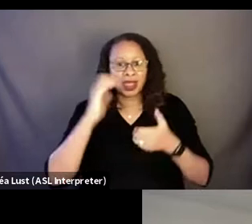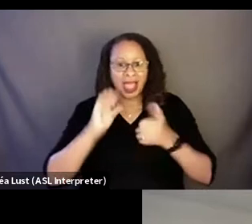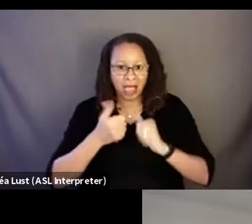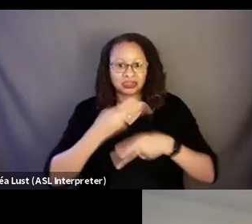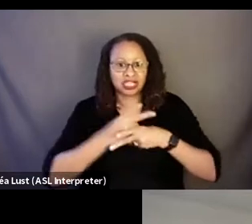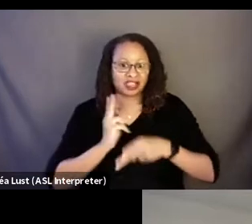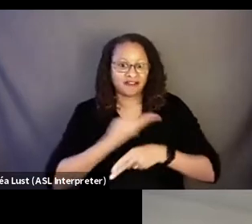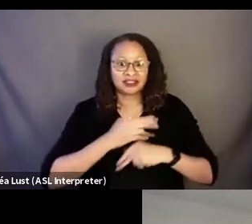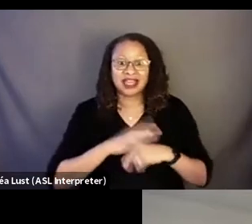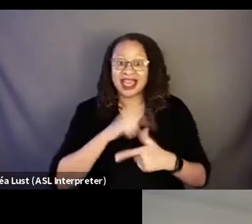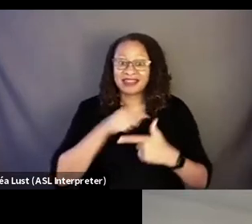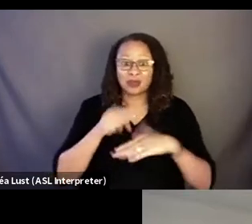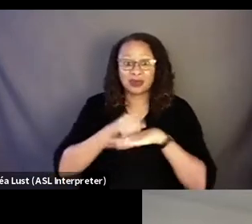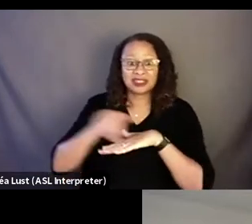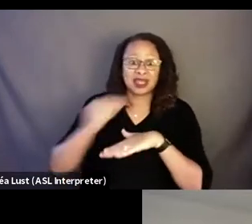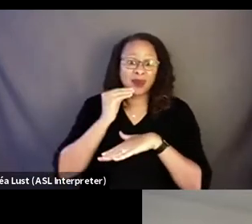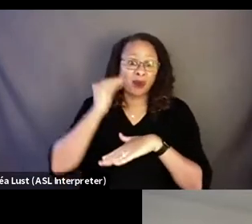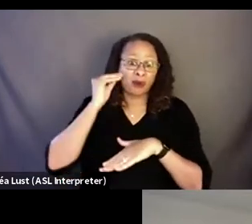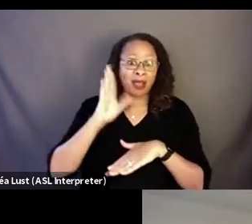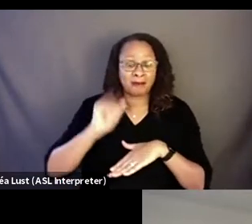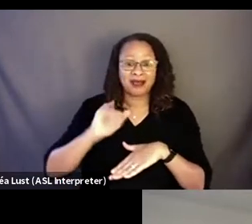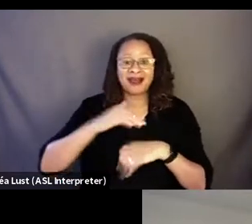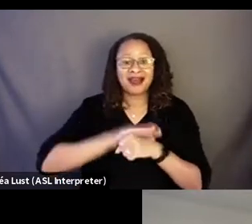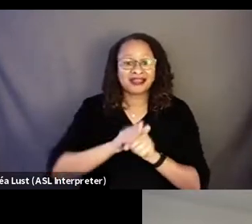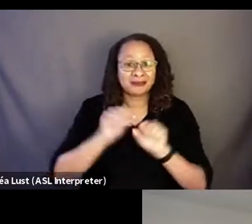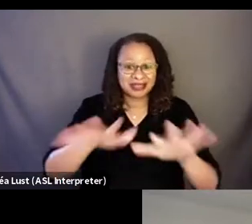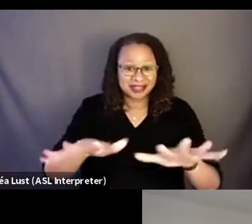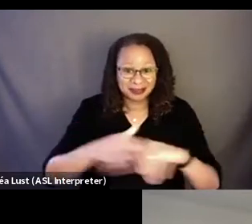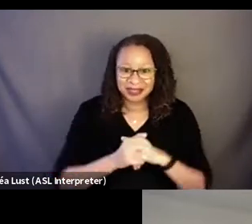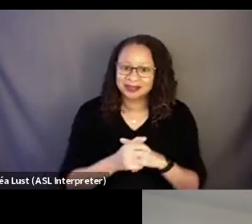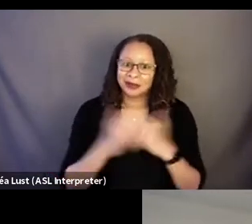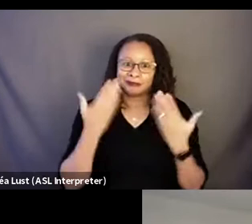And then we were sent home by the pandemic. So who knows what might've continued,